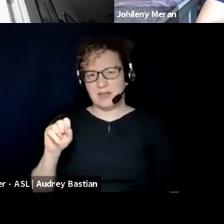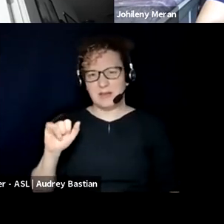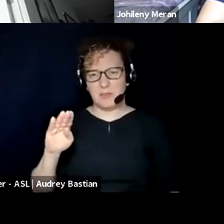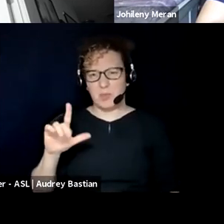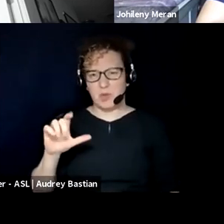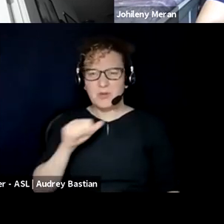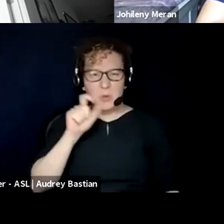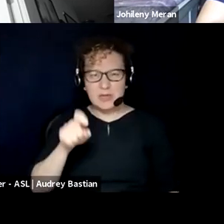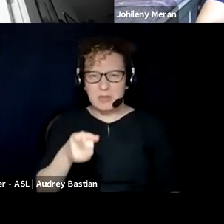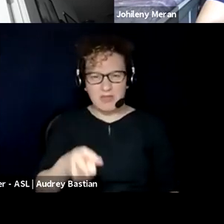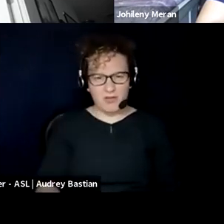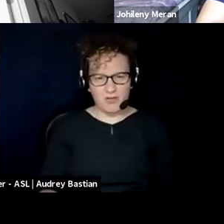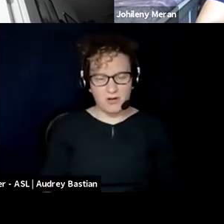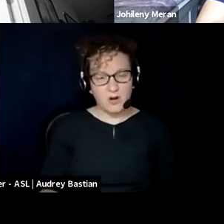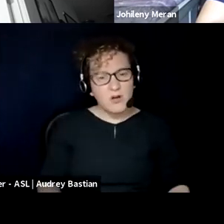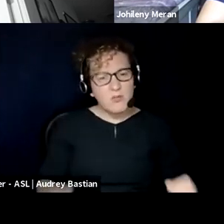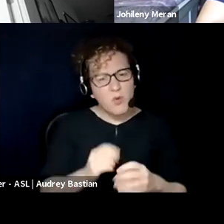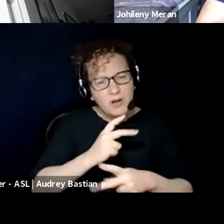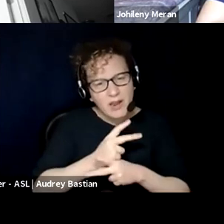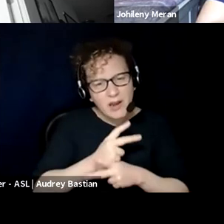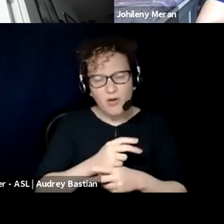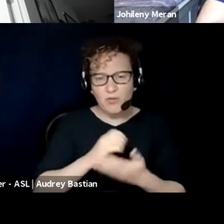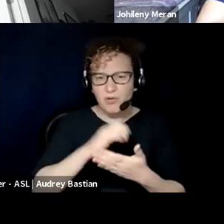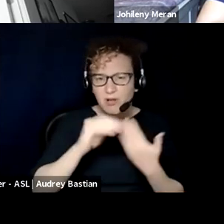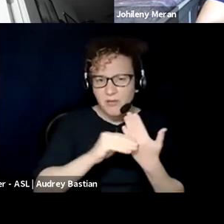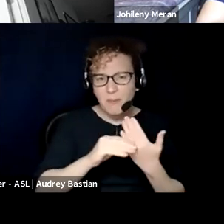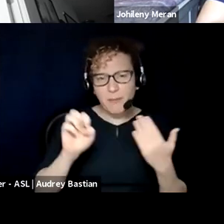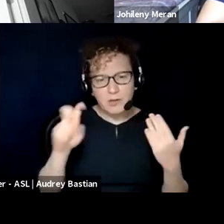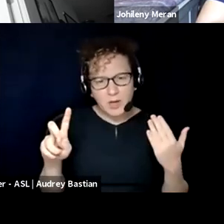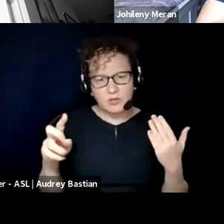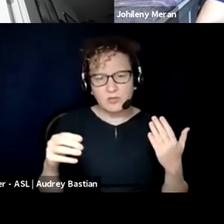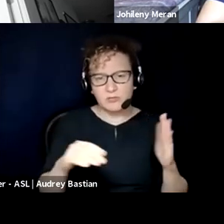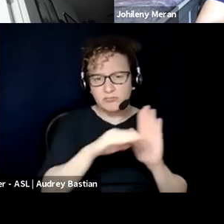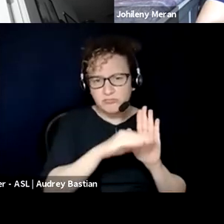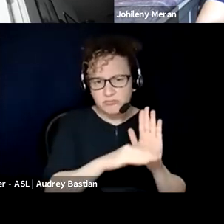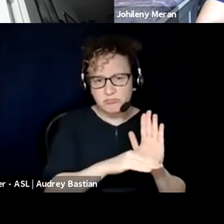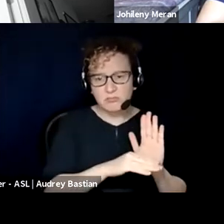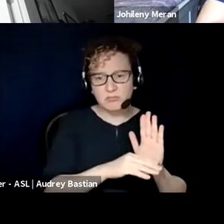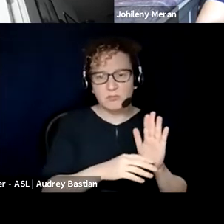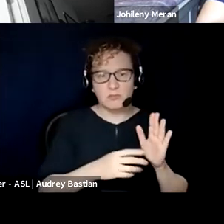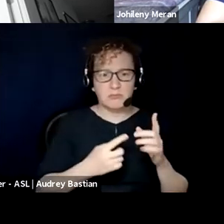have been more care put into the curriculum, education and consideration for different